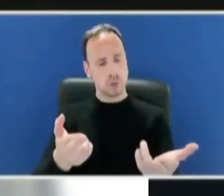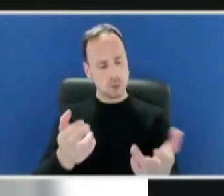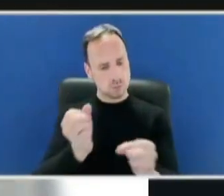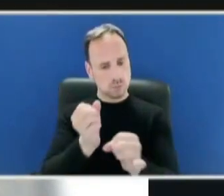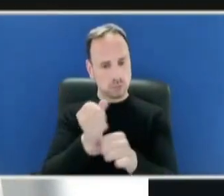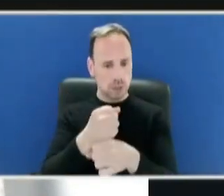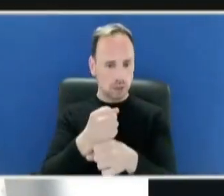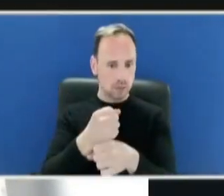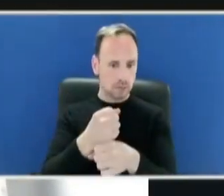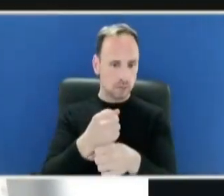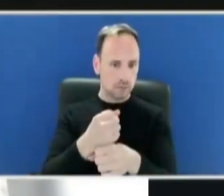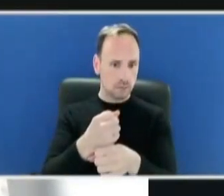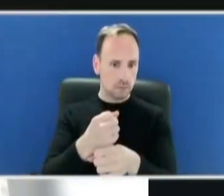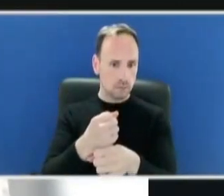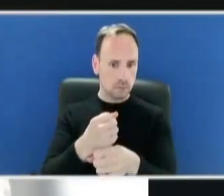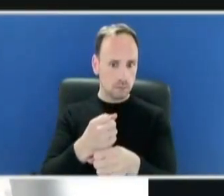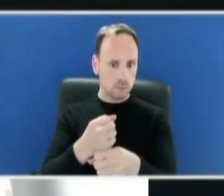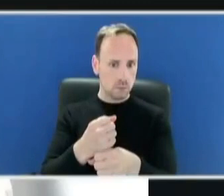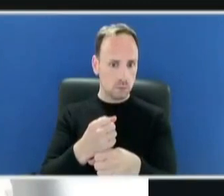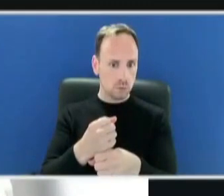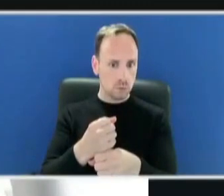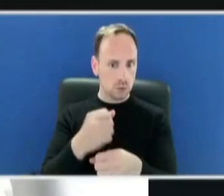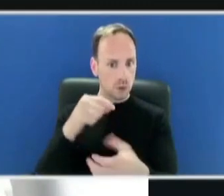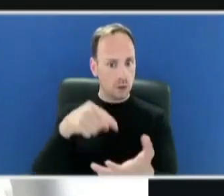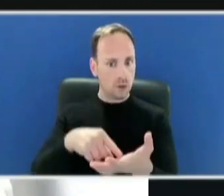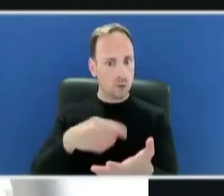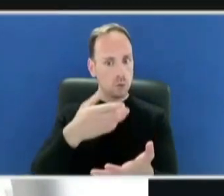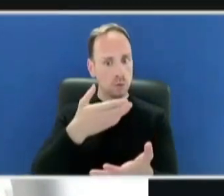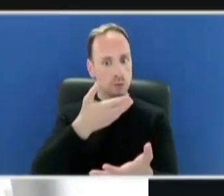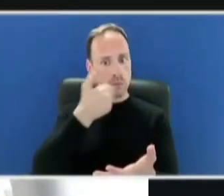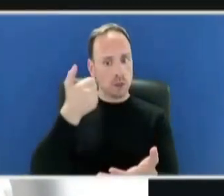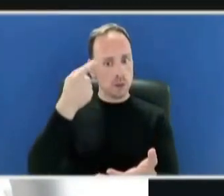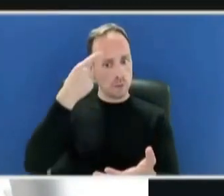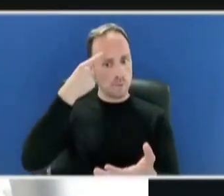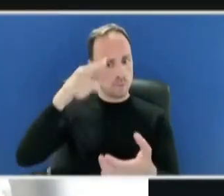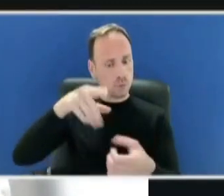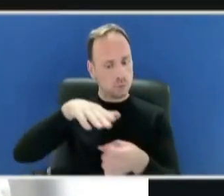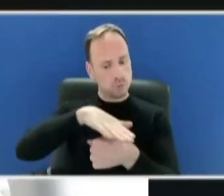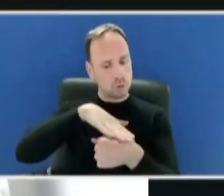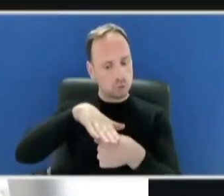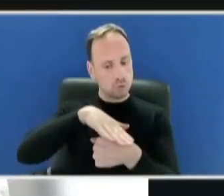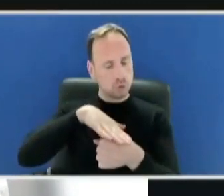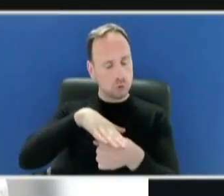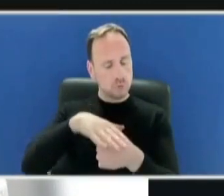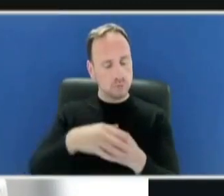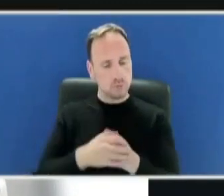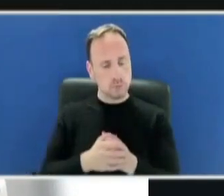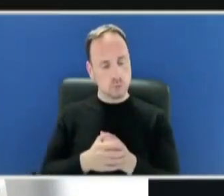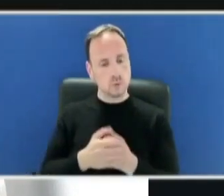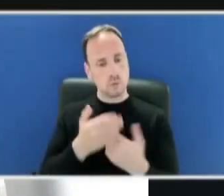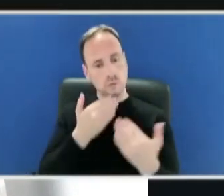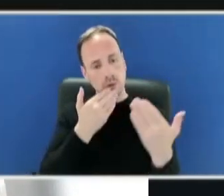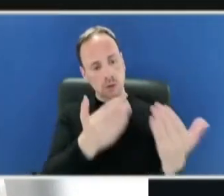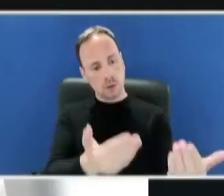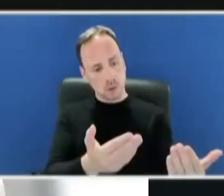possibly could be better for the district as a whole. So thank you, um, staff for answering our questions and specialists, thank you